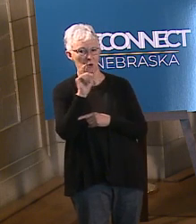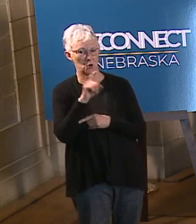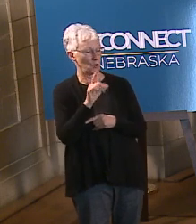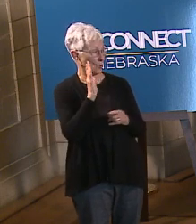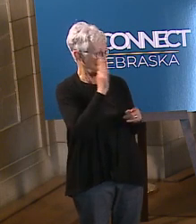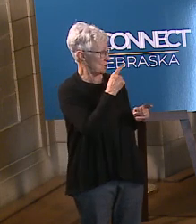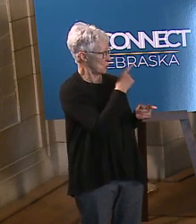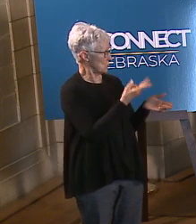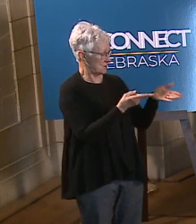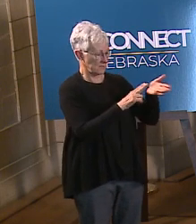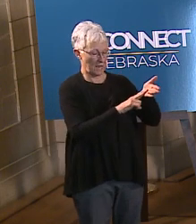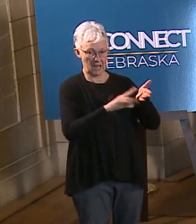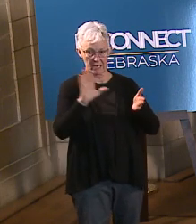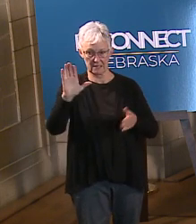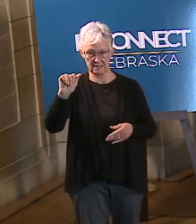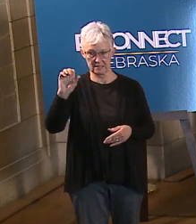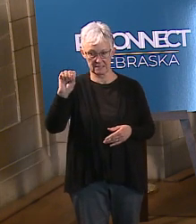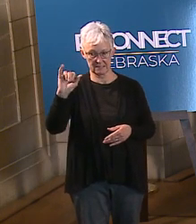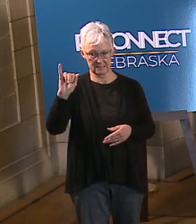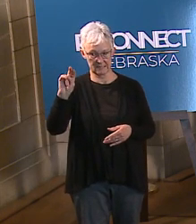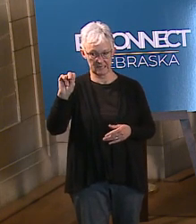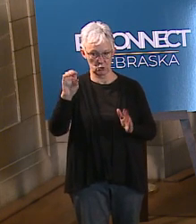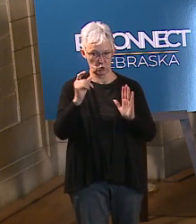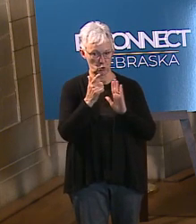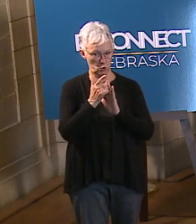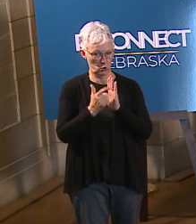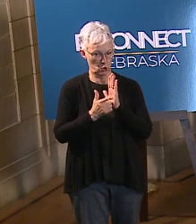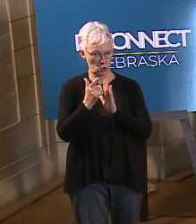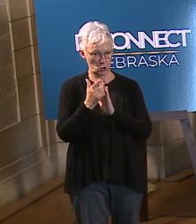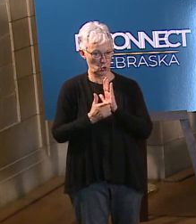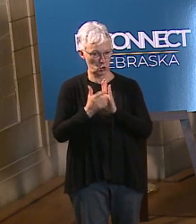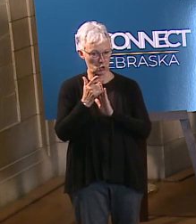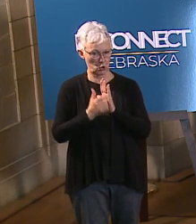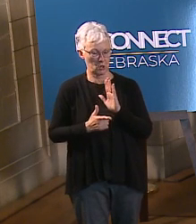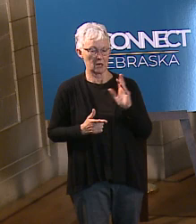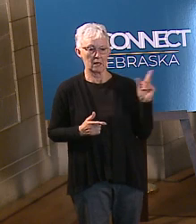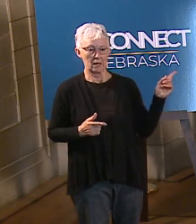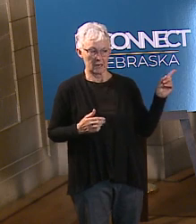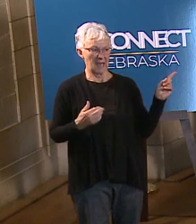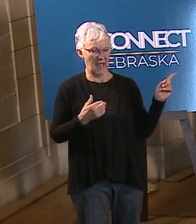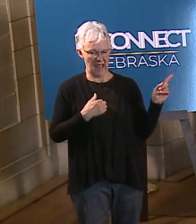QUESTIONS.